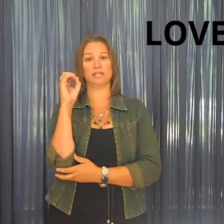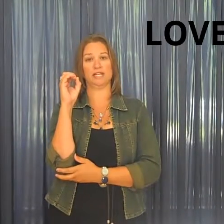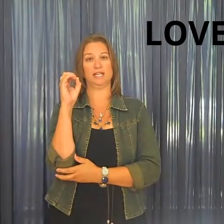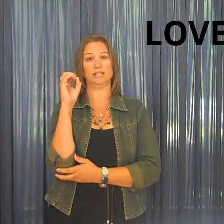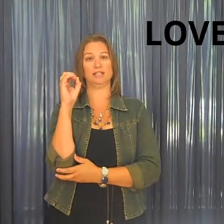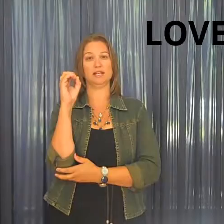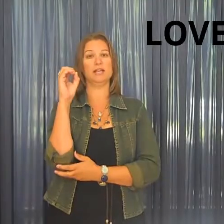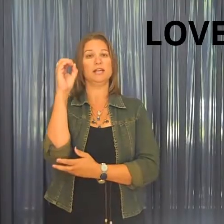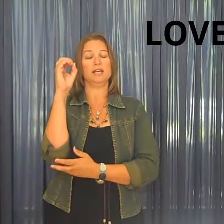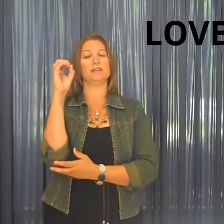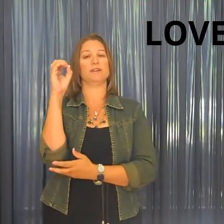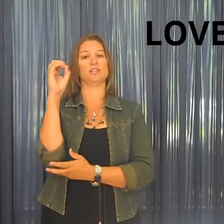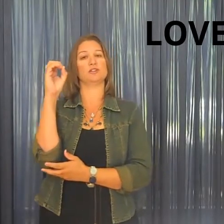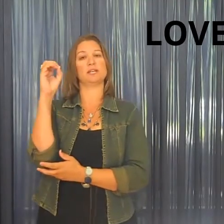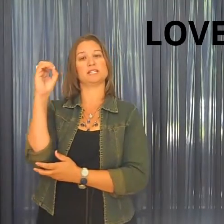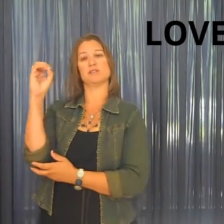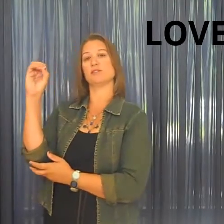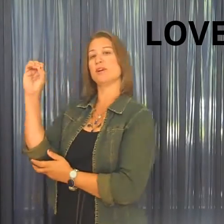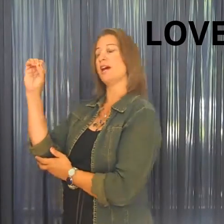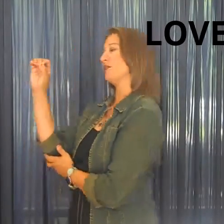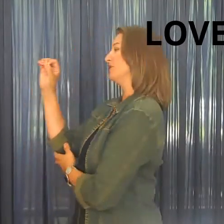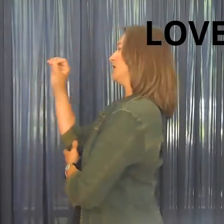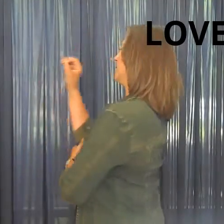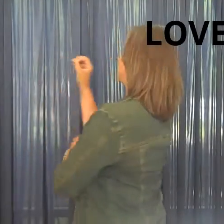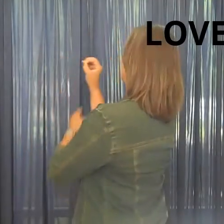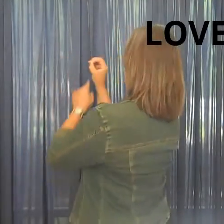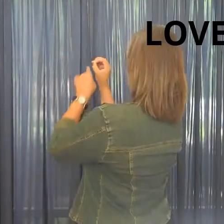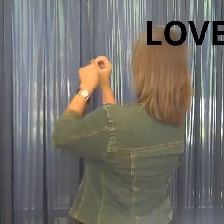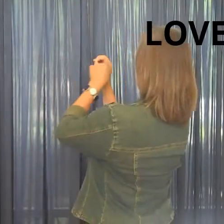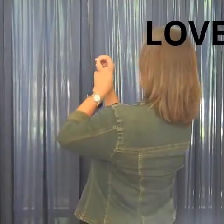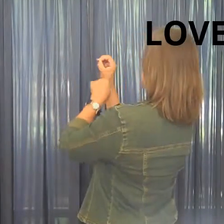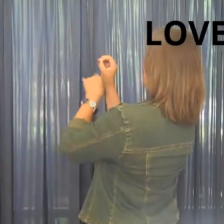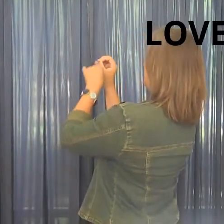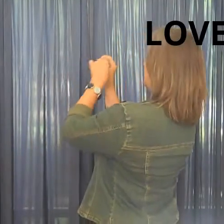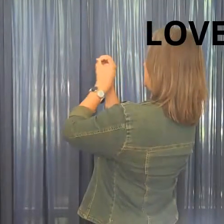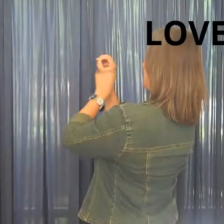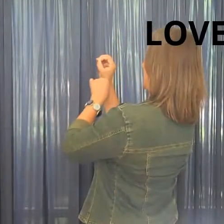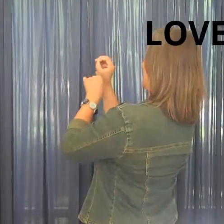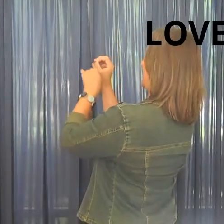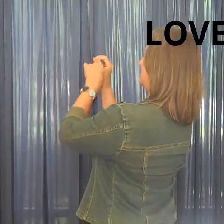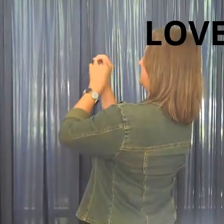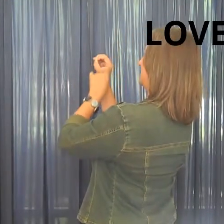communicating. If I turn myself around, you will see that I am looking at my own hand